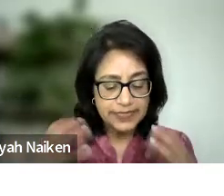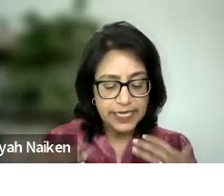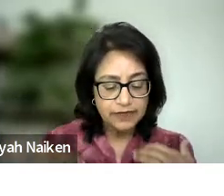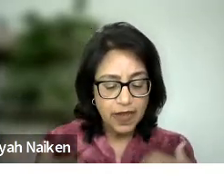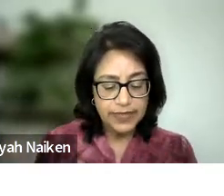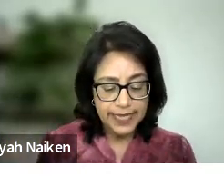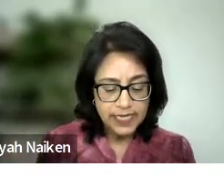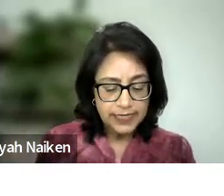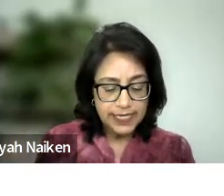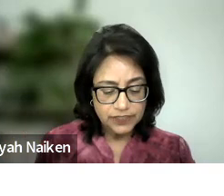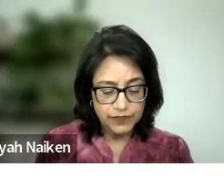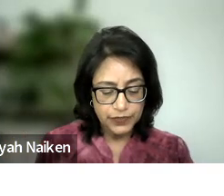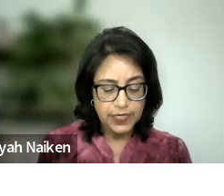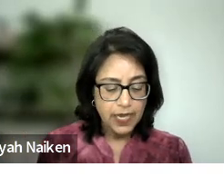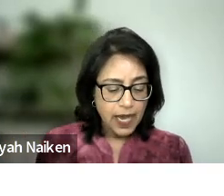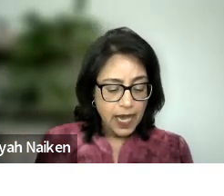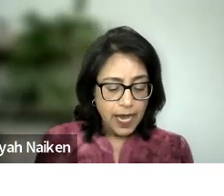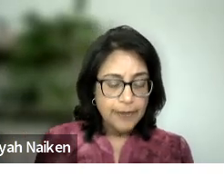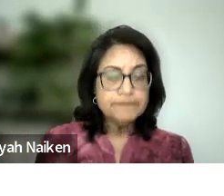Oftentimes, people with disabilities, the child that's born with disabilities, even seeing them as getting married, having children, that's oftentimes seen as an impossible thing to happen.